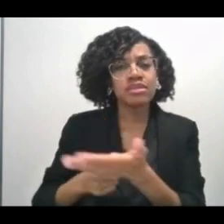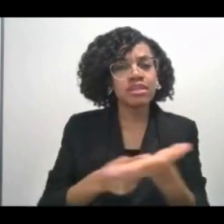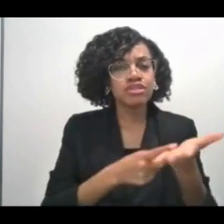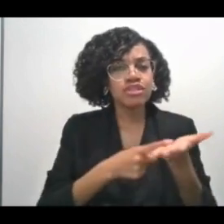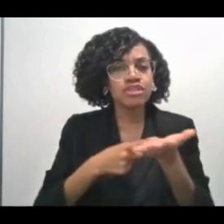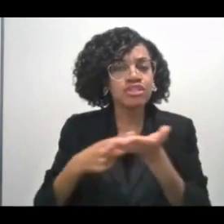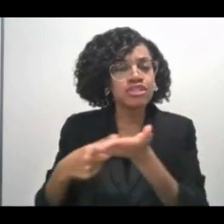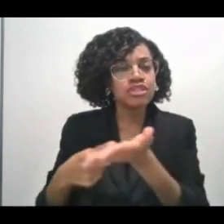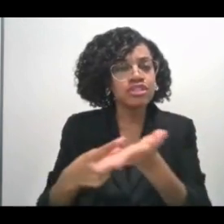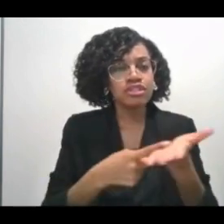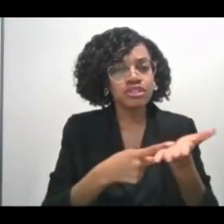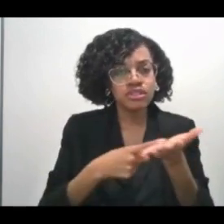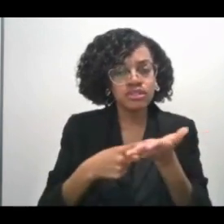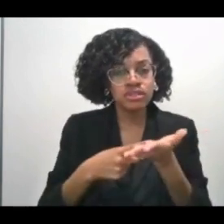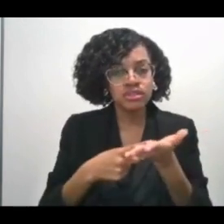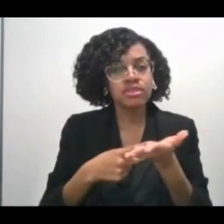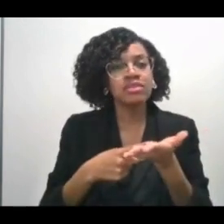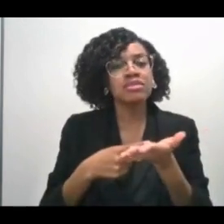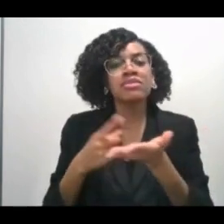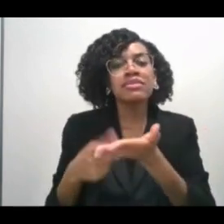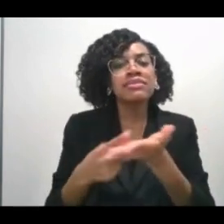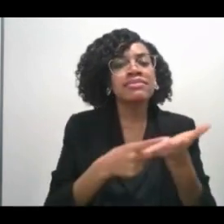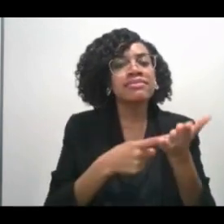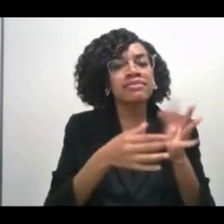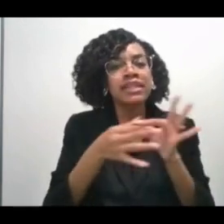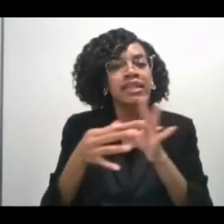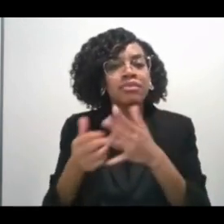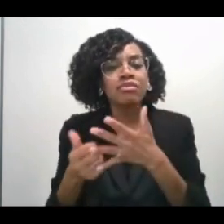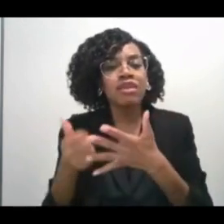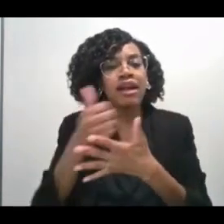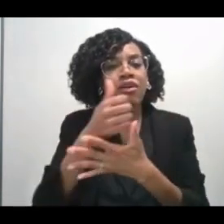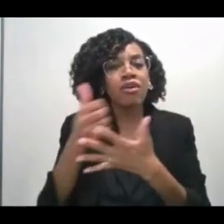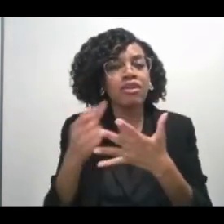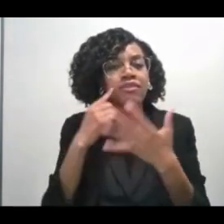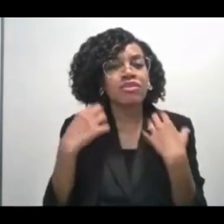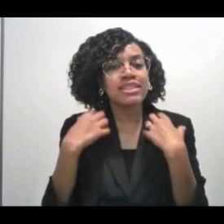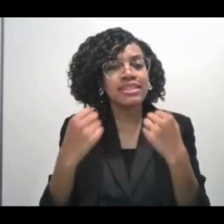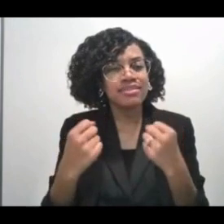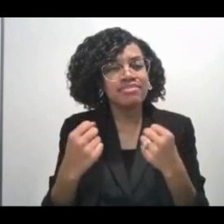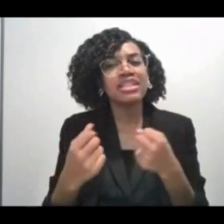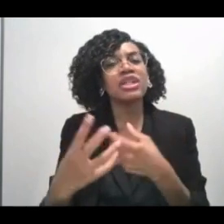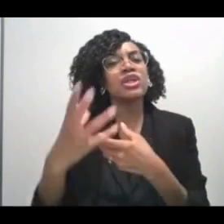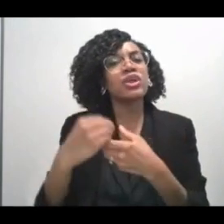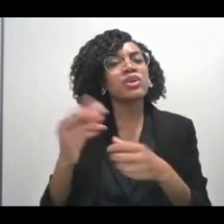priorities for resilience. So we know for example, very clearly,